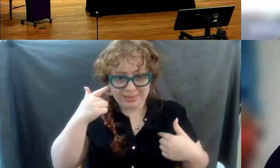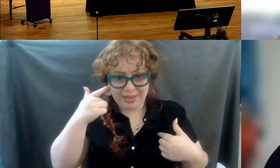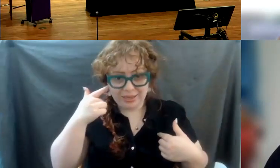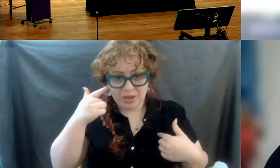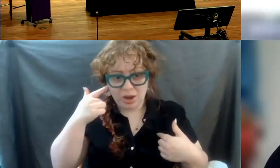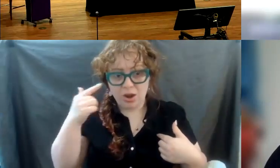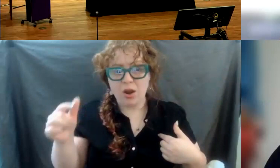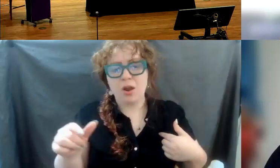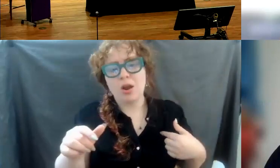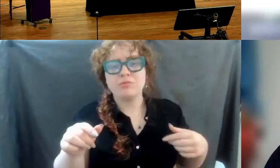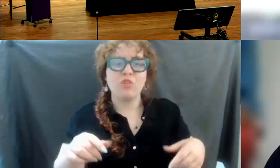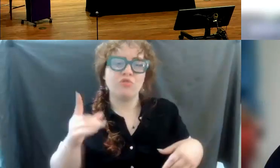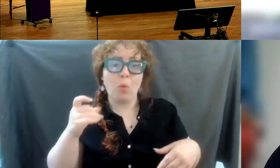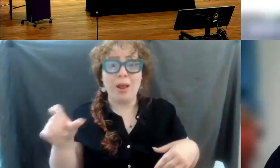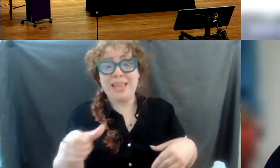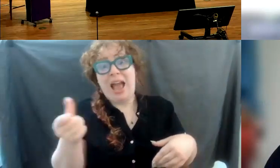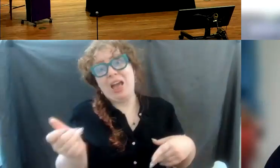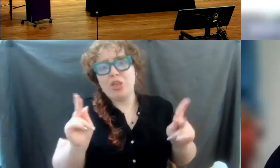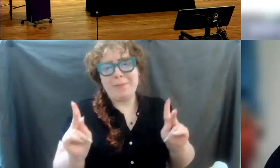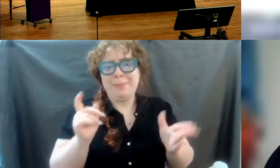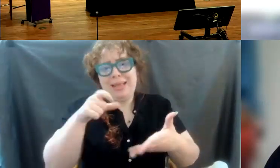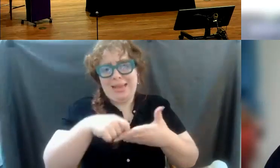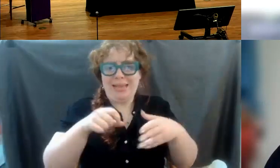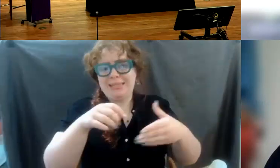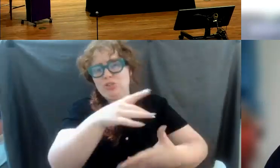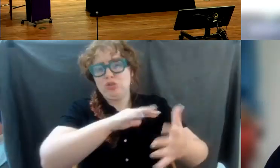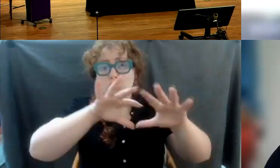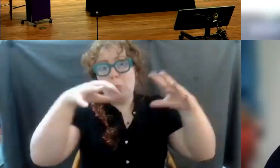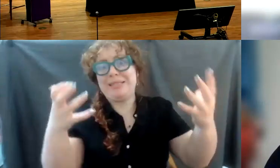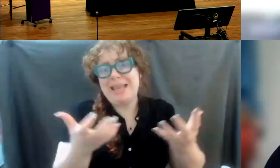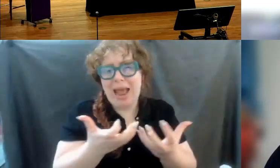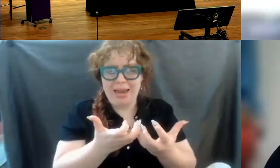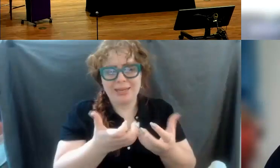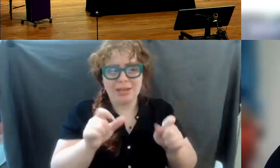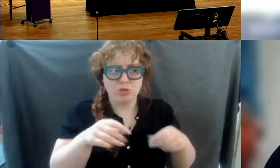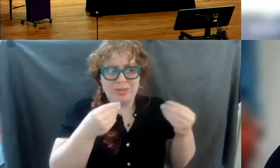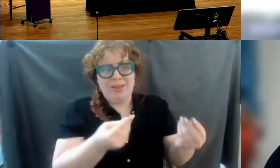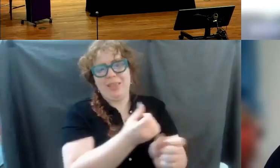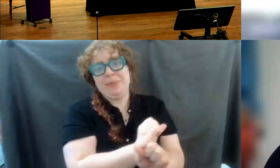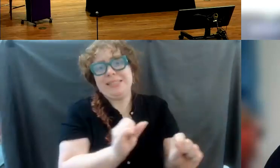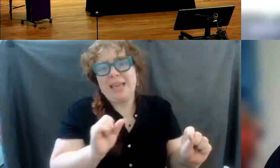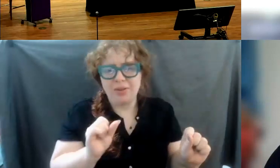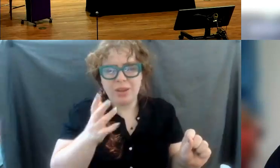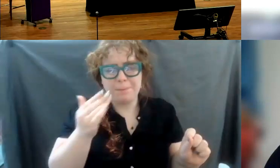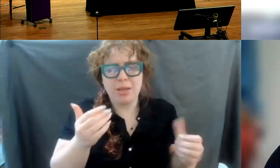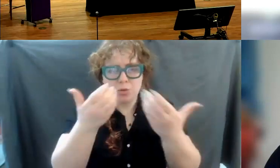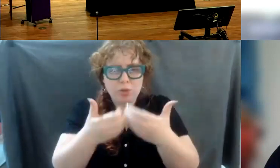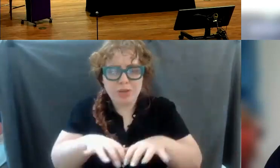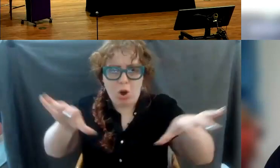Strong air quotes there from the people who are deemed to be a threat. But what about the fact that this entire prison industrial complex